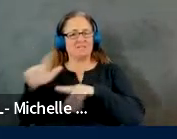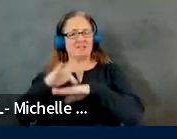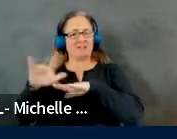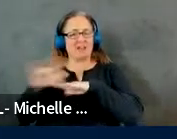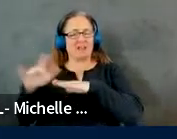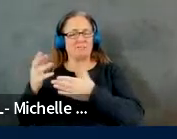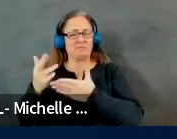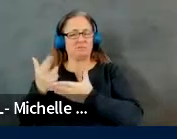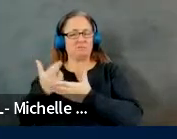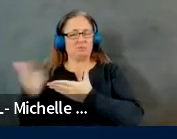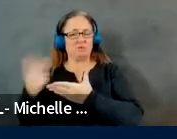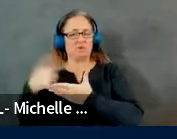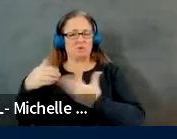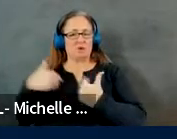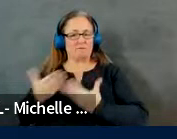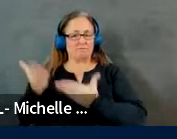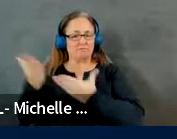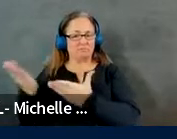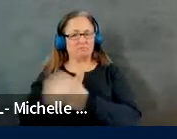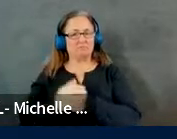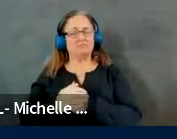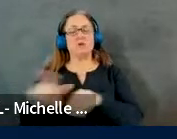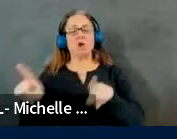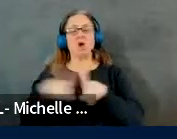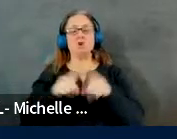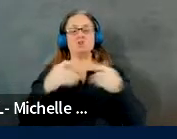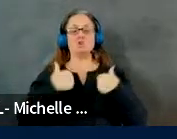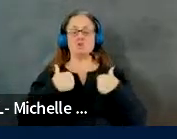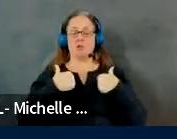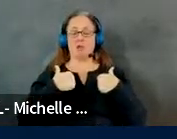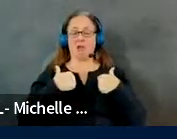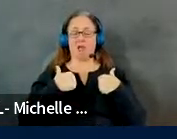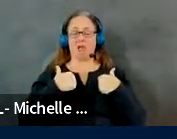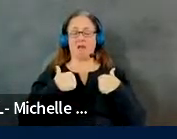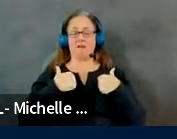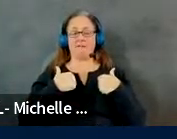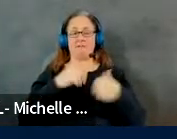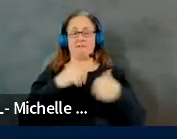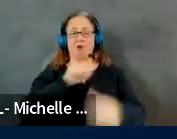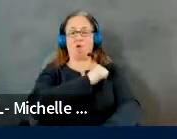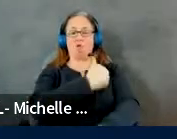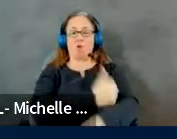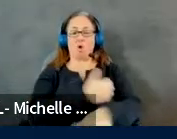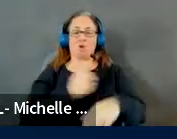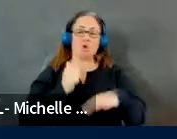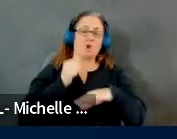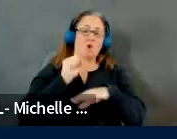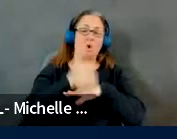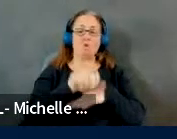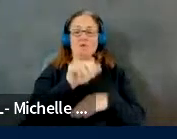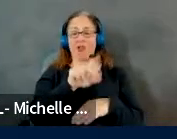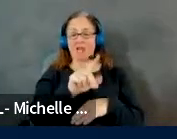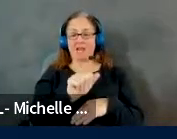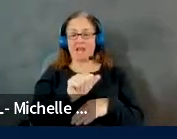that we provide. And we also have enforcement authority over the ABA, which entails access